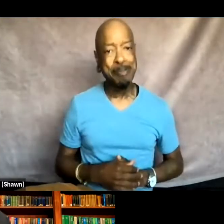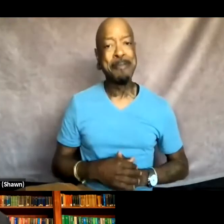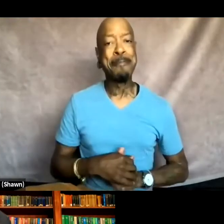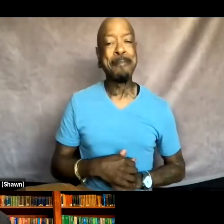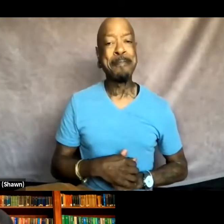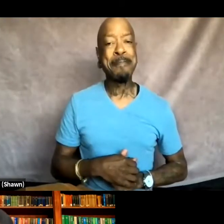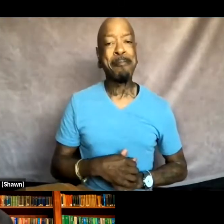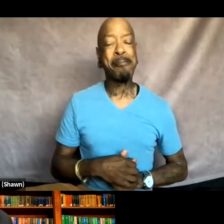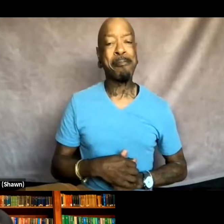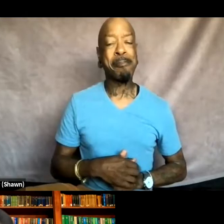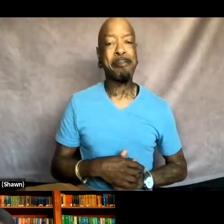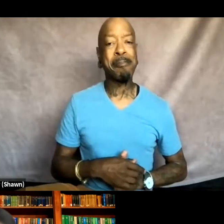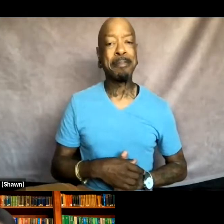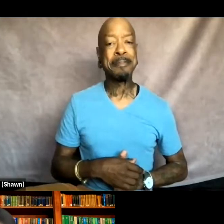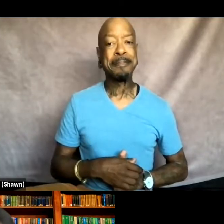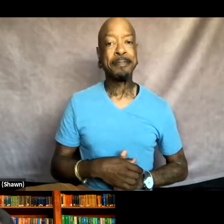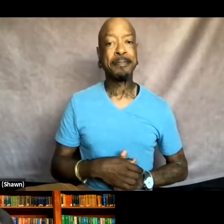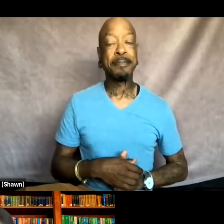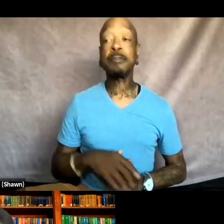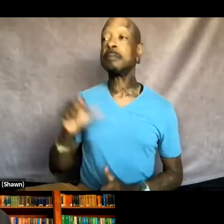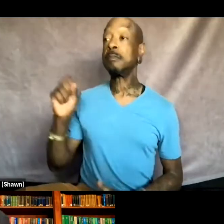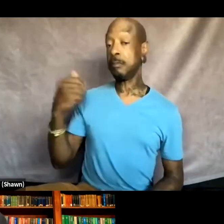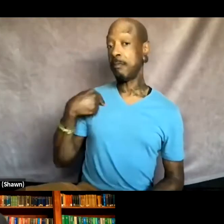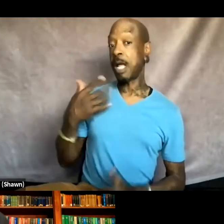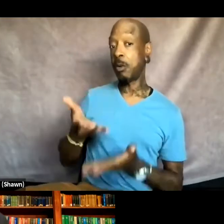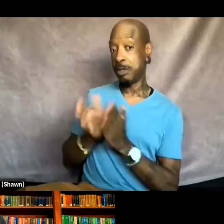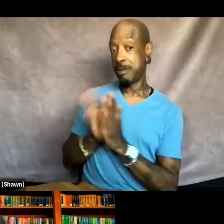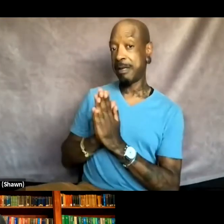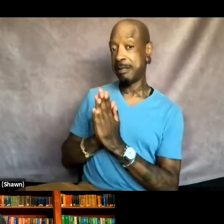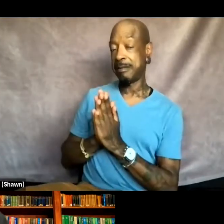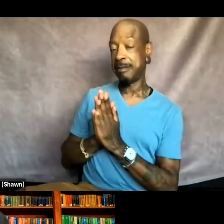Nicole Redding (she/her): So I want to ask you about one of the.